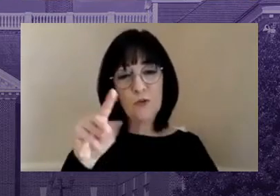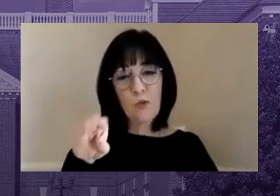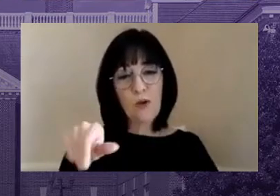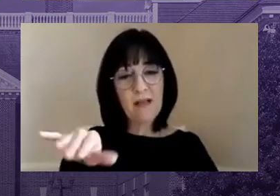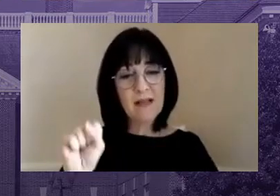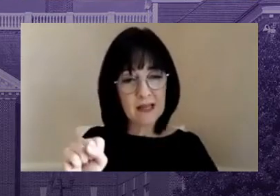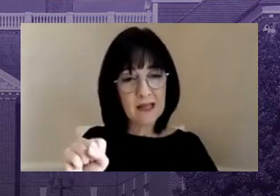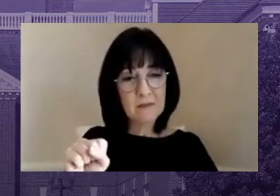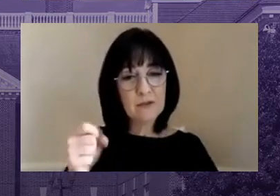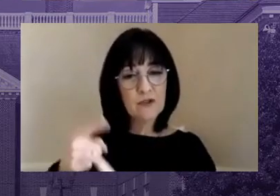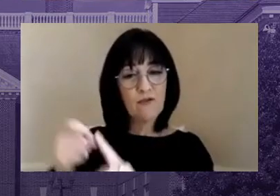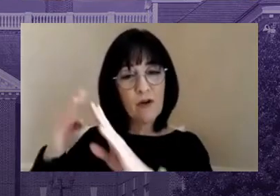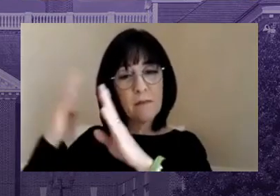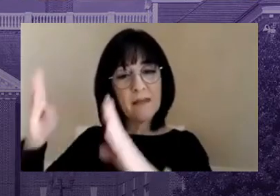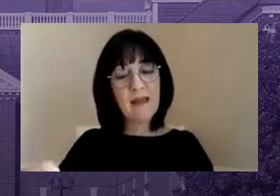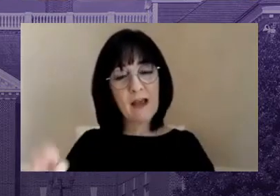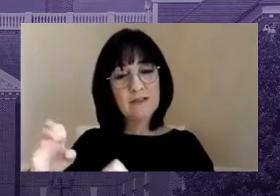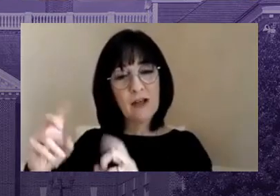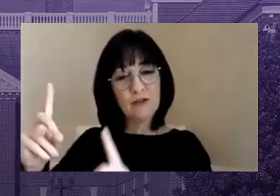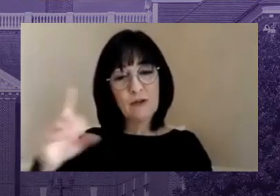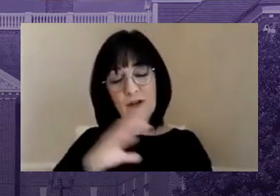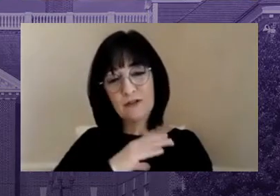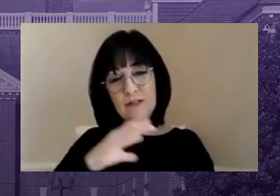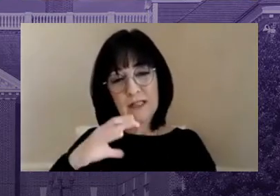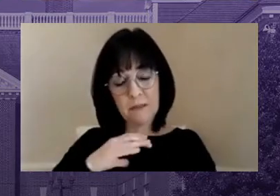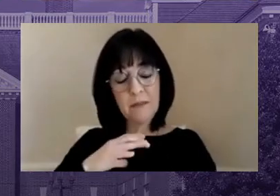Education Committee, and we'll hear from them right now.